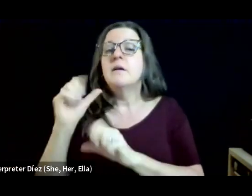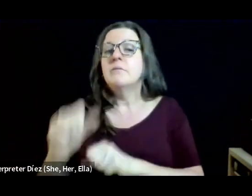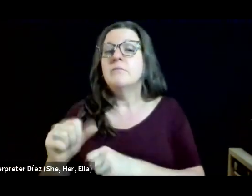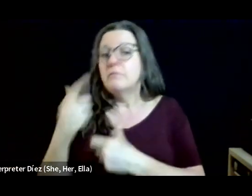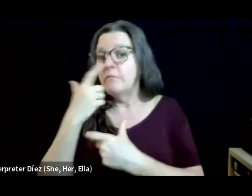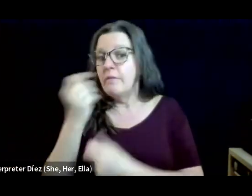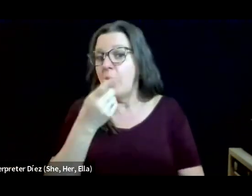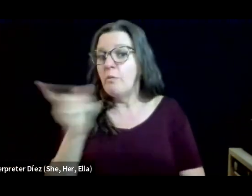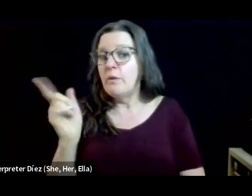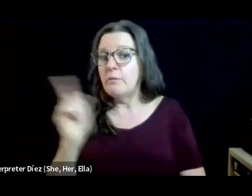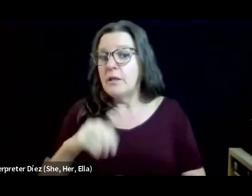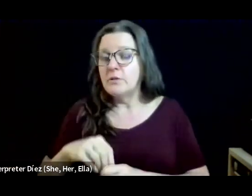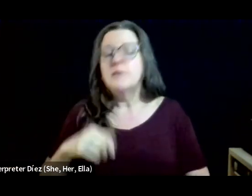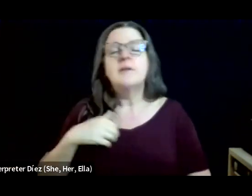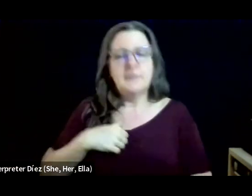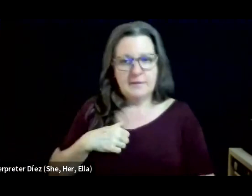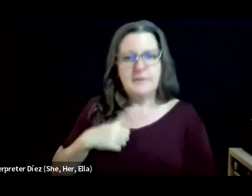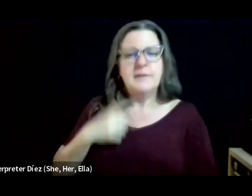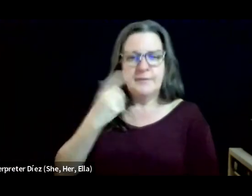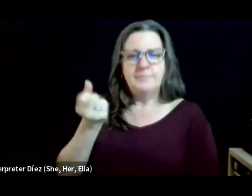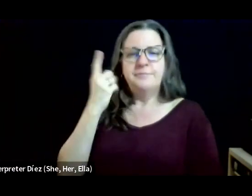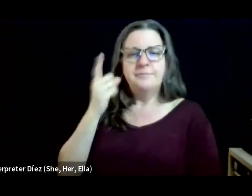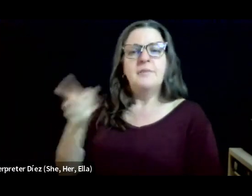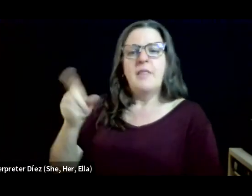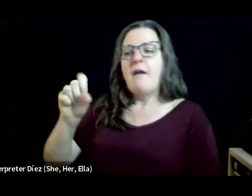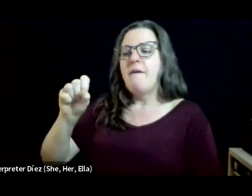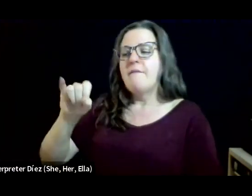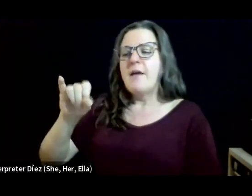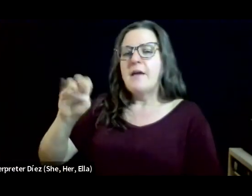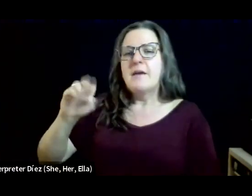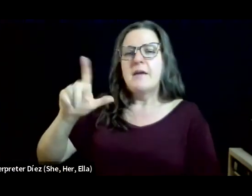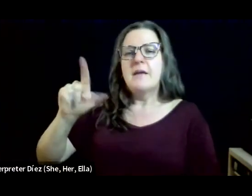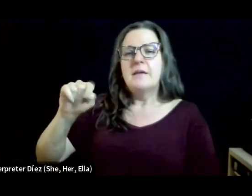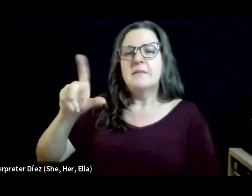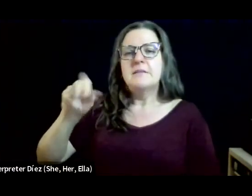Yes, I understand they have a simulator as well, so working with the staff would be wonderful.